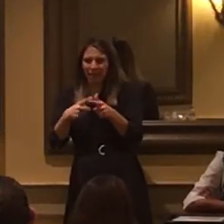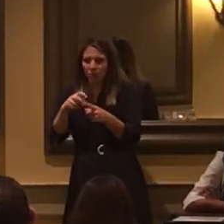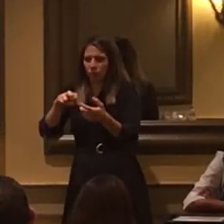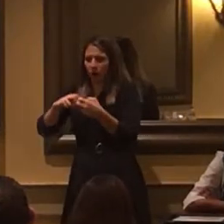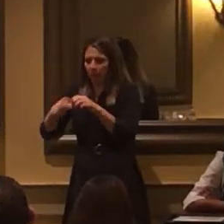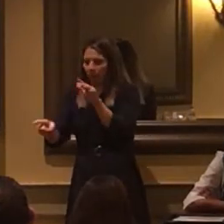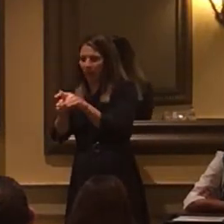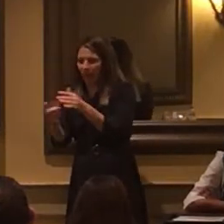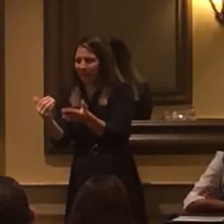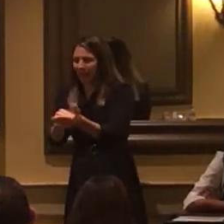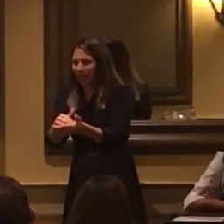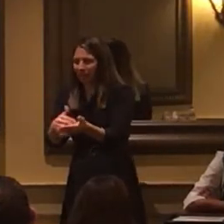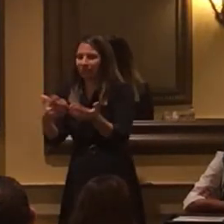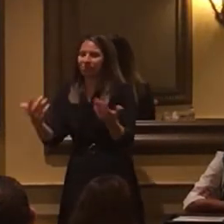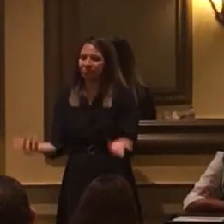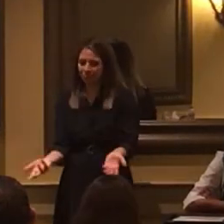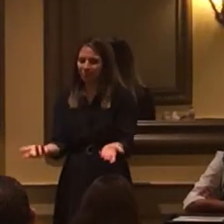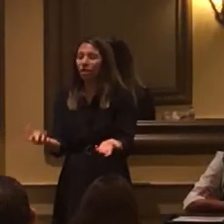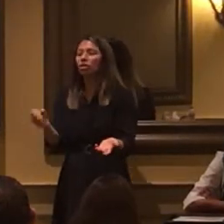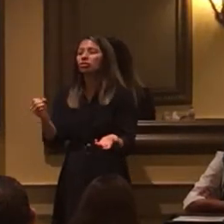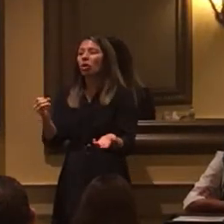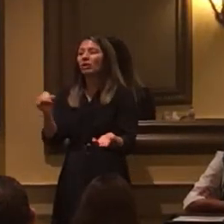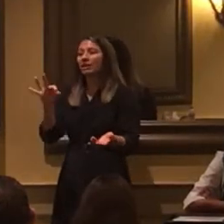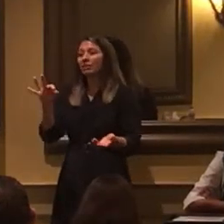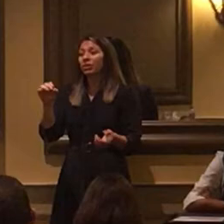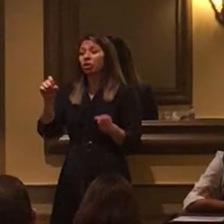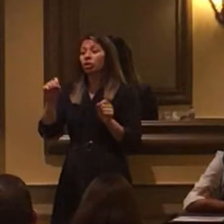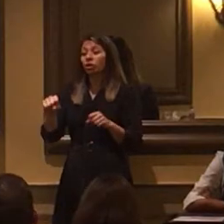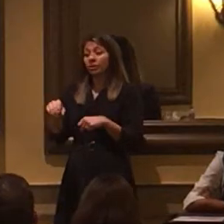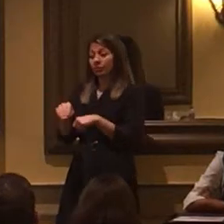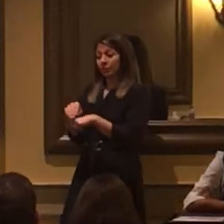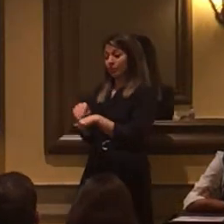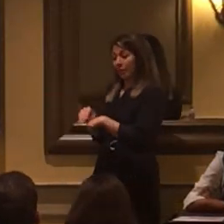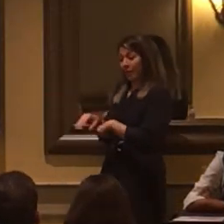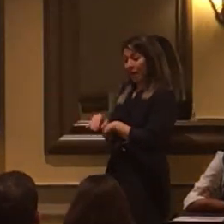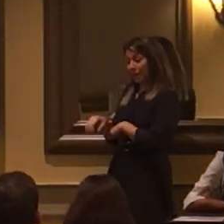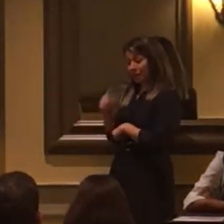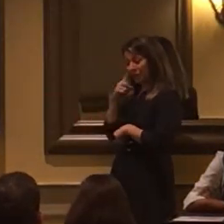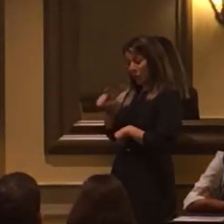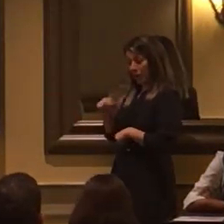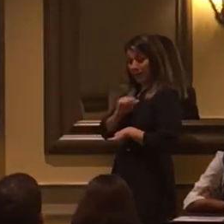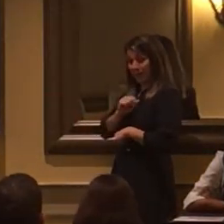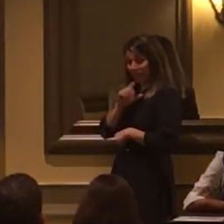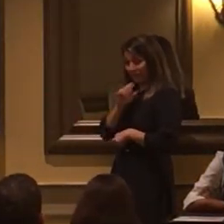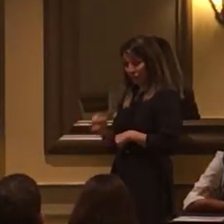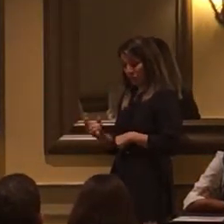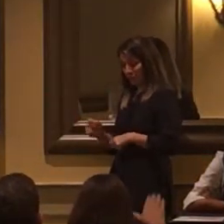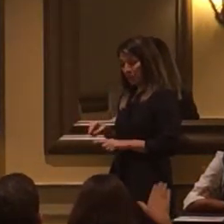What I would go back and tell myself is that: When you grow up, you're going to have a big, massive head of hair